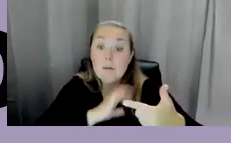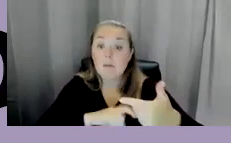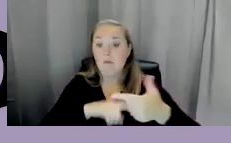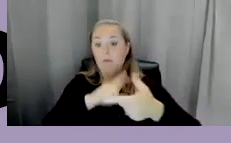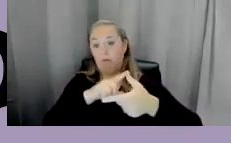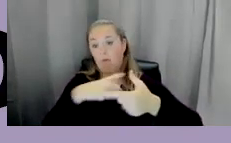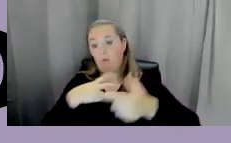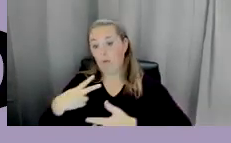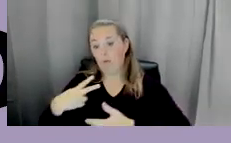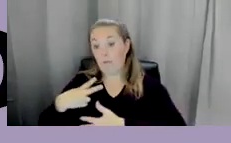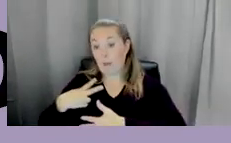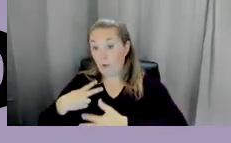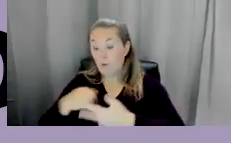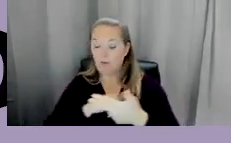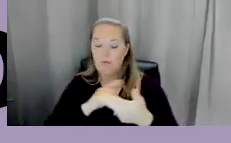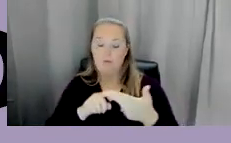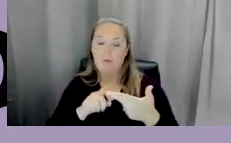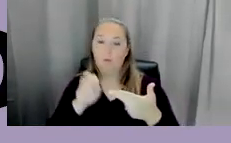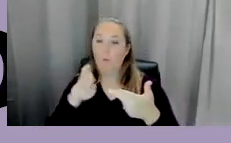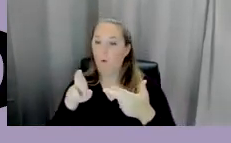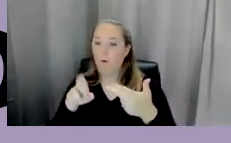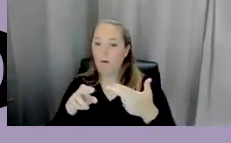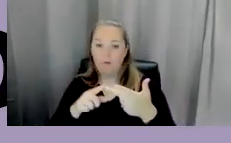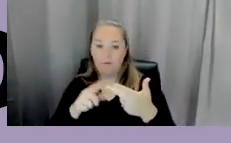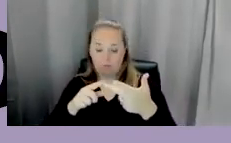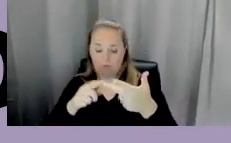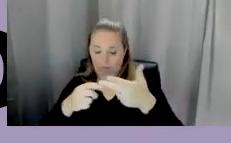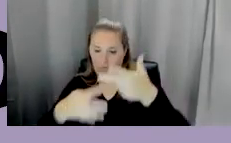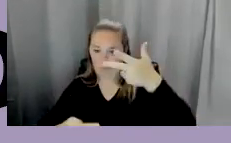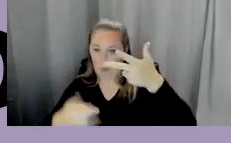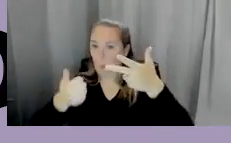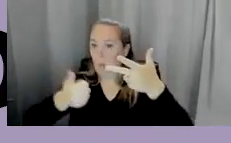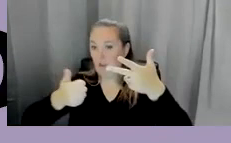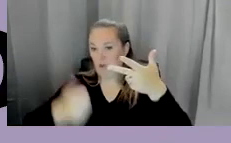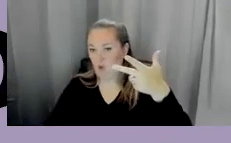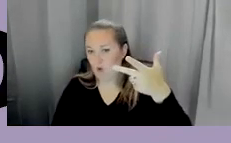IDENTIFY THE PRIMARY CATEGORY, WHETHER THAT IS ASSESSMENT